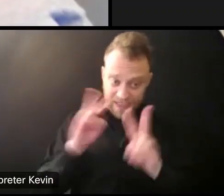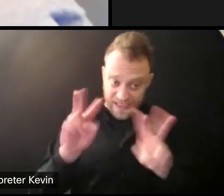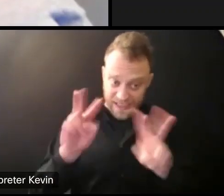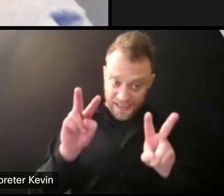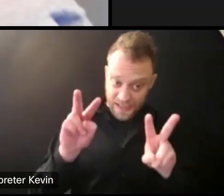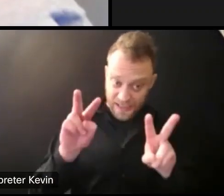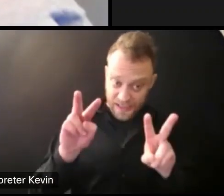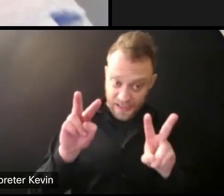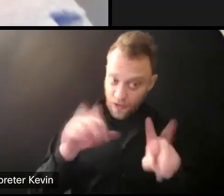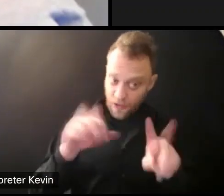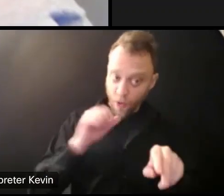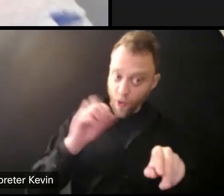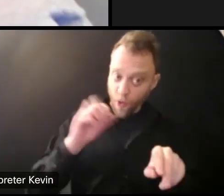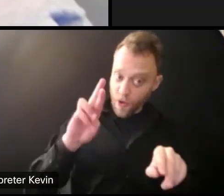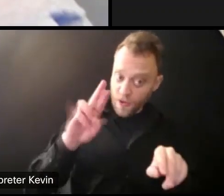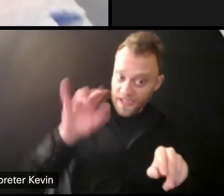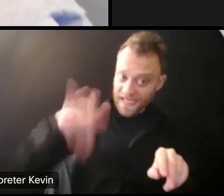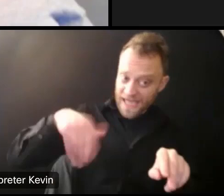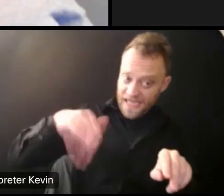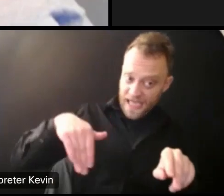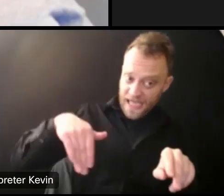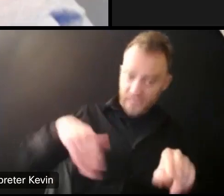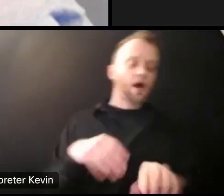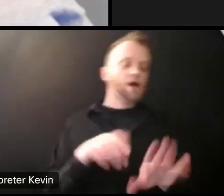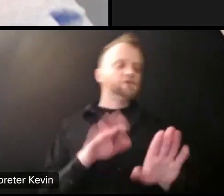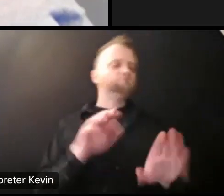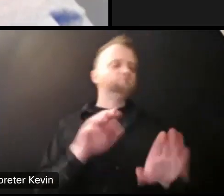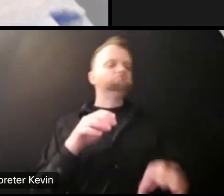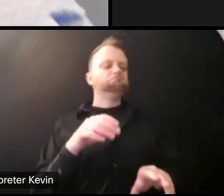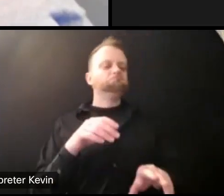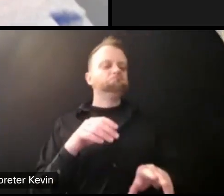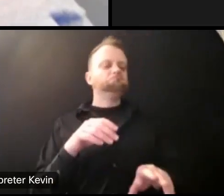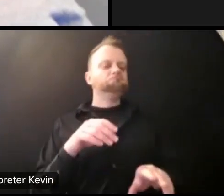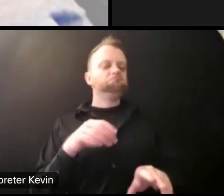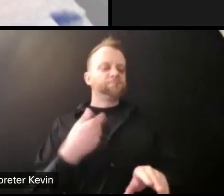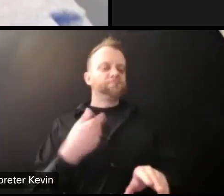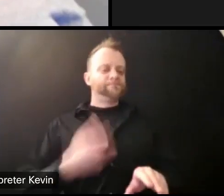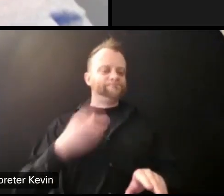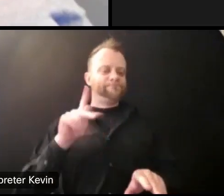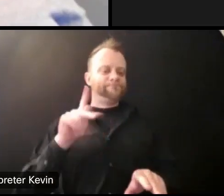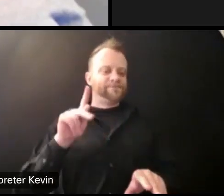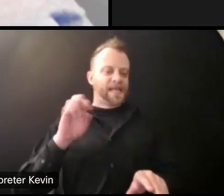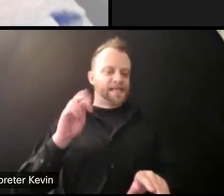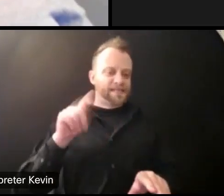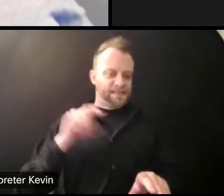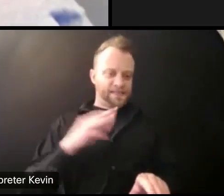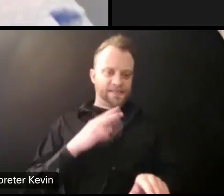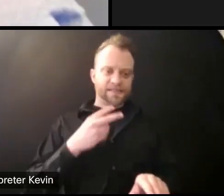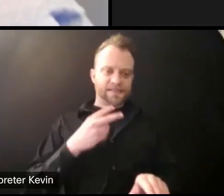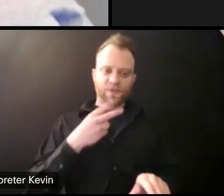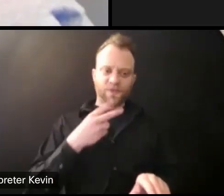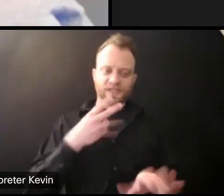Sure, and Dawn you can follow up on me if I misspeak on this one, but only the ... the funding